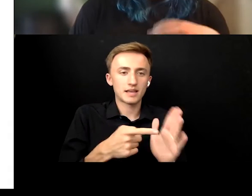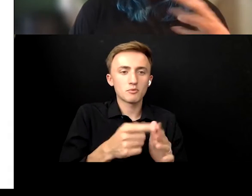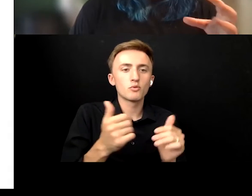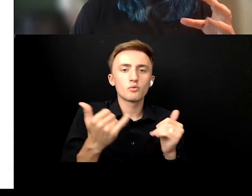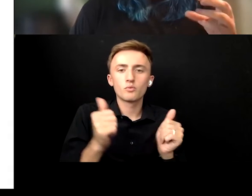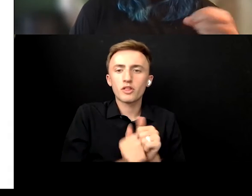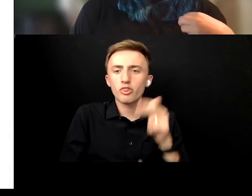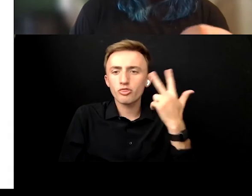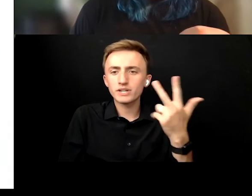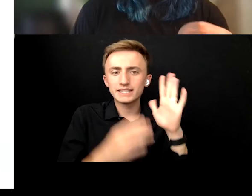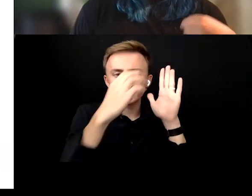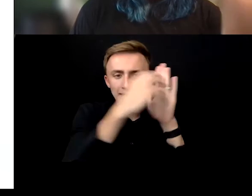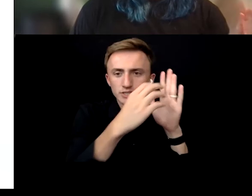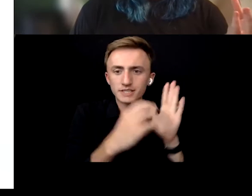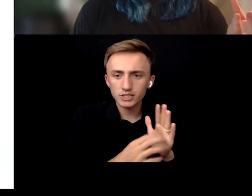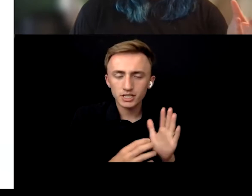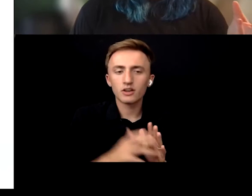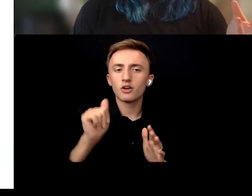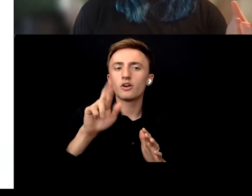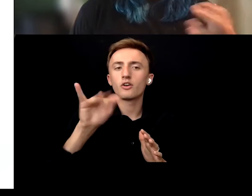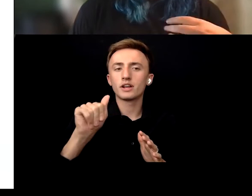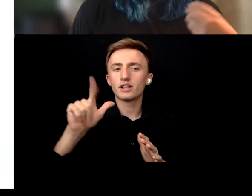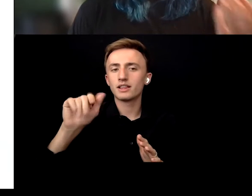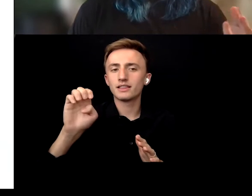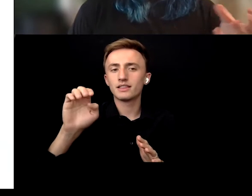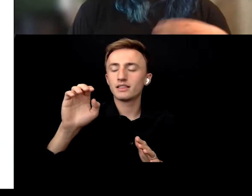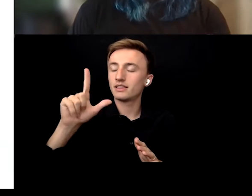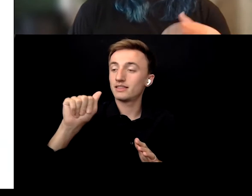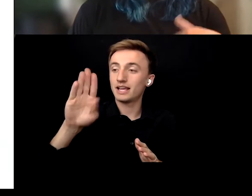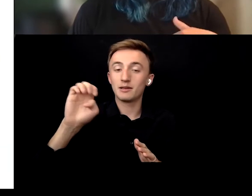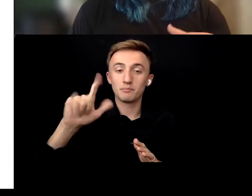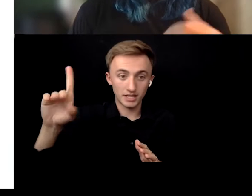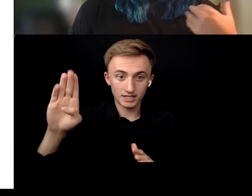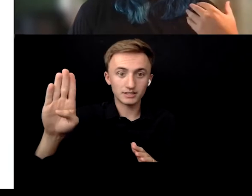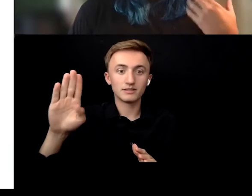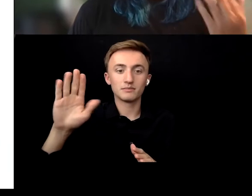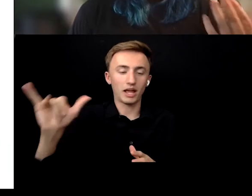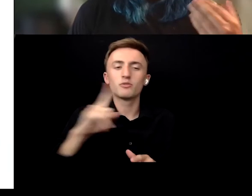that all had aria-labelledby that was referencing an ID that was duplicated on the page. This is